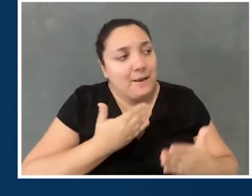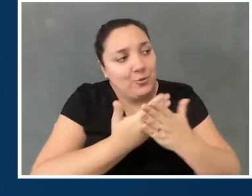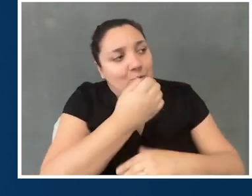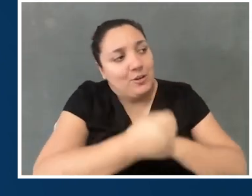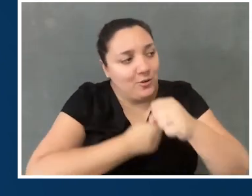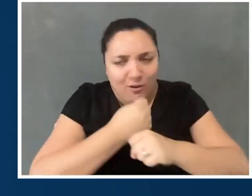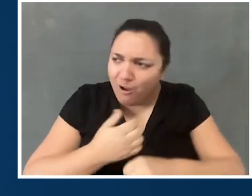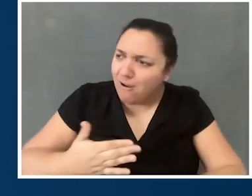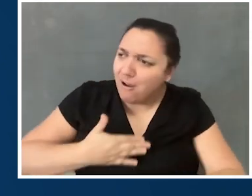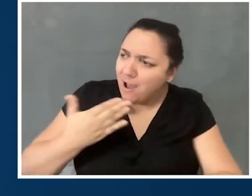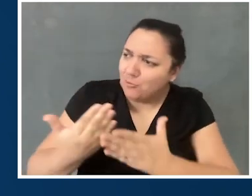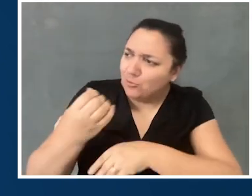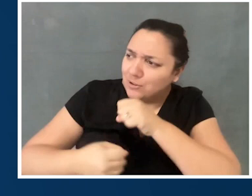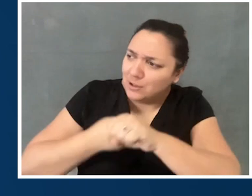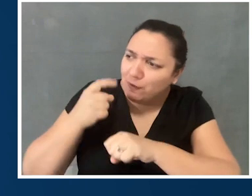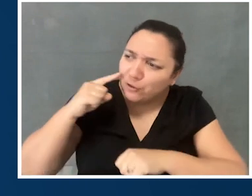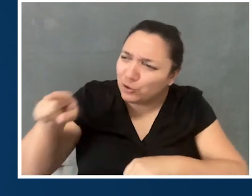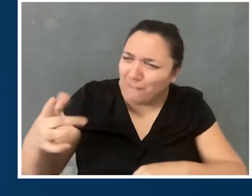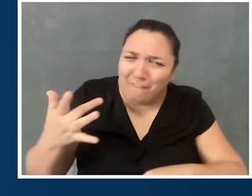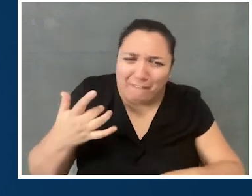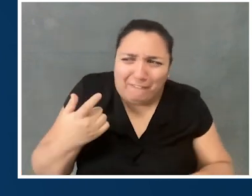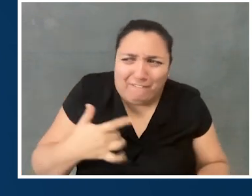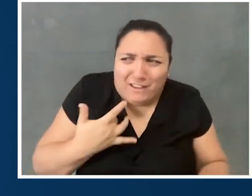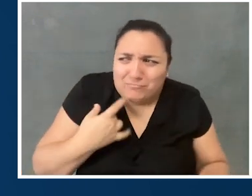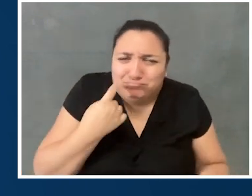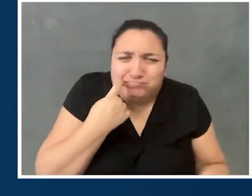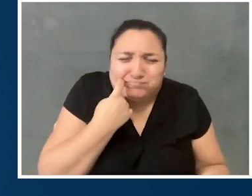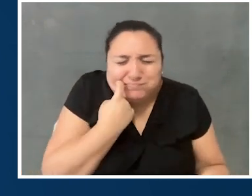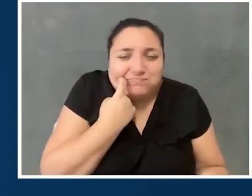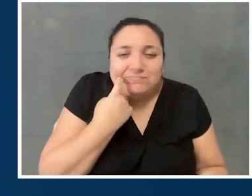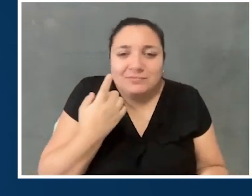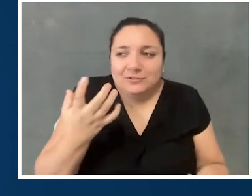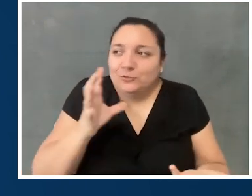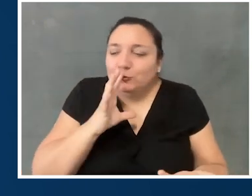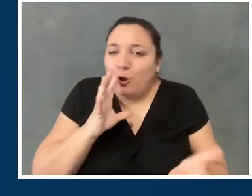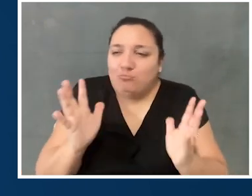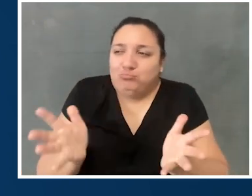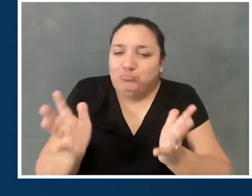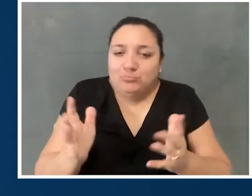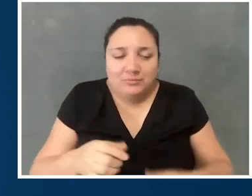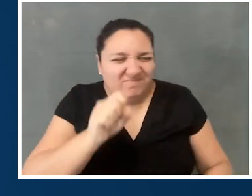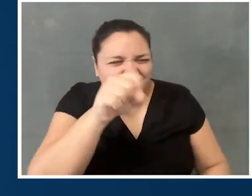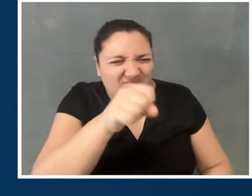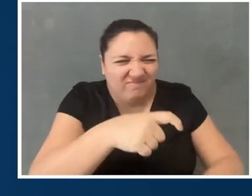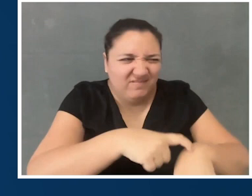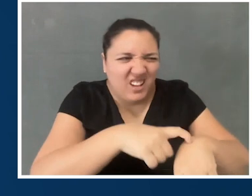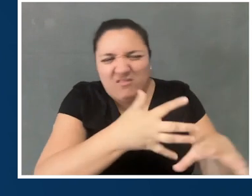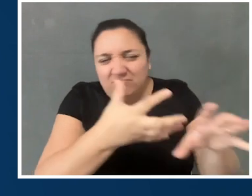It seems like we just talked just minutes ago. Time is flying, so I don't know what to make of it.